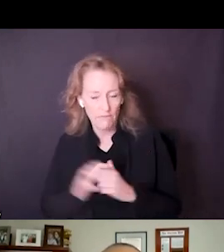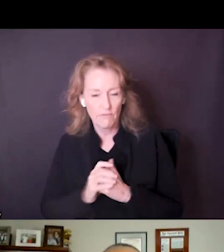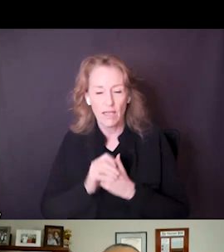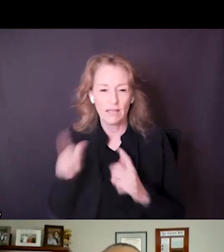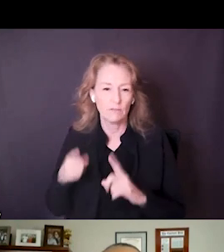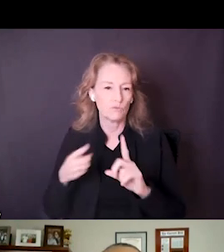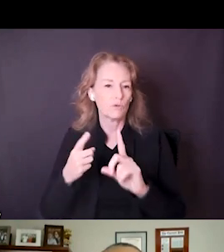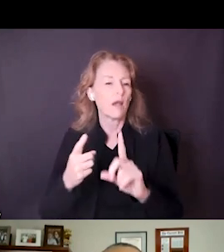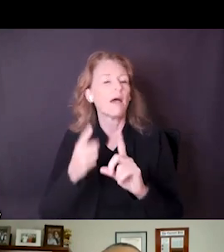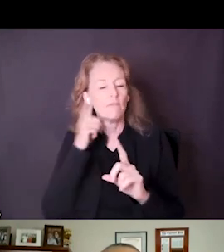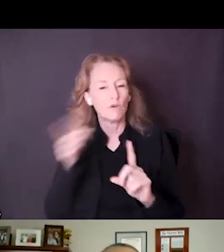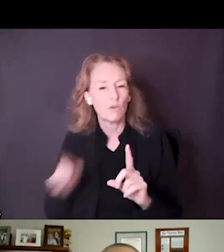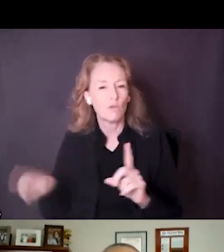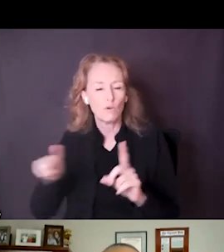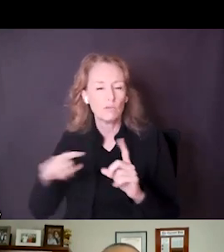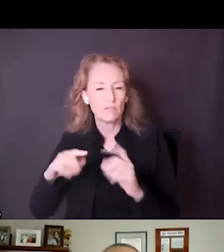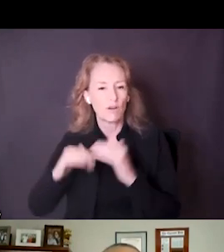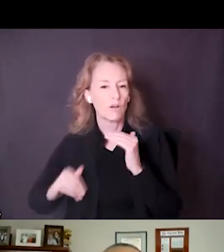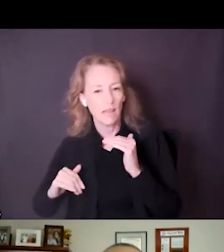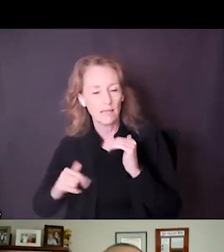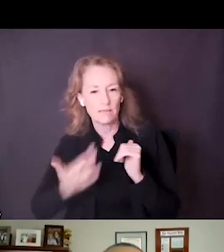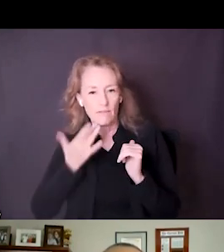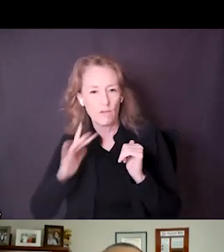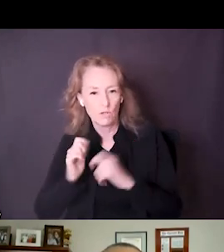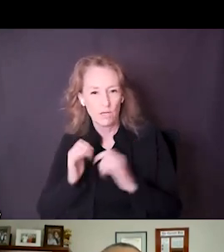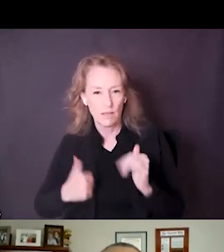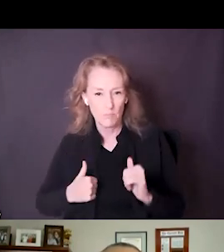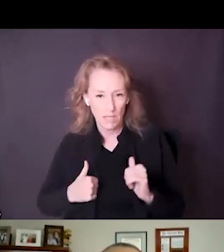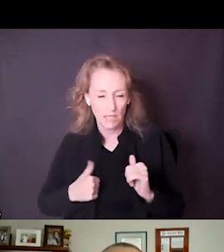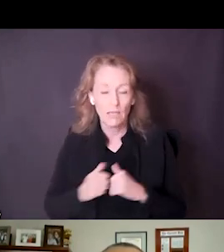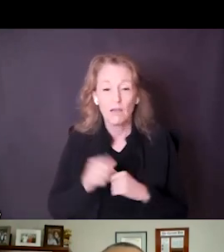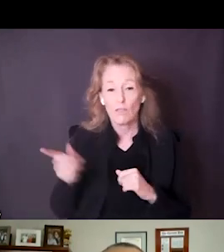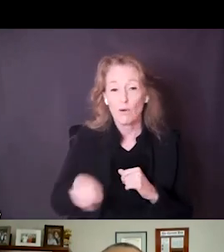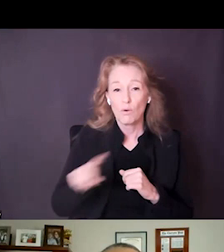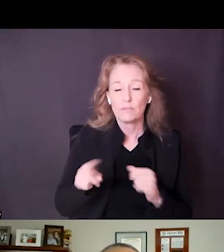FORTUNATE THAN I AM.